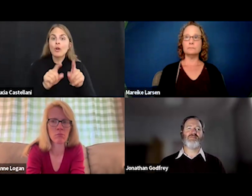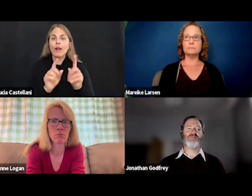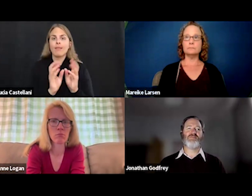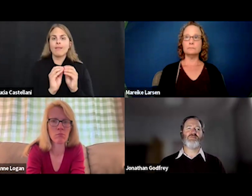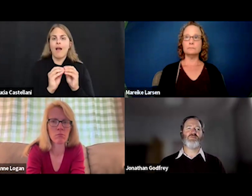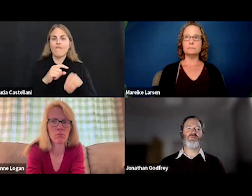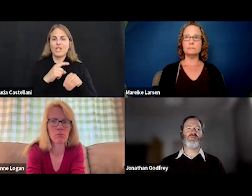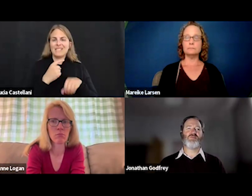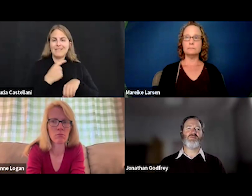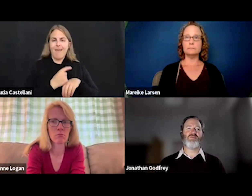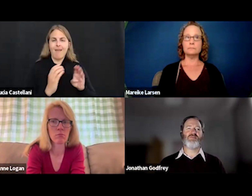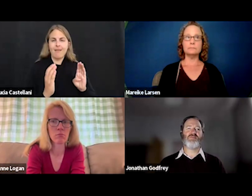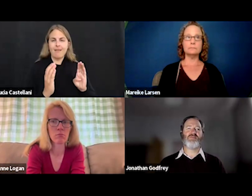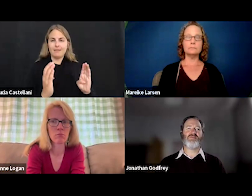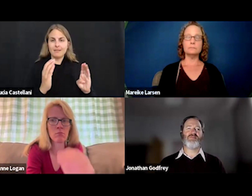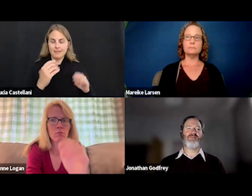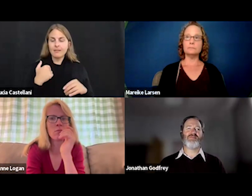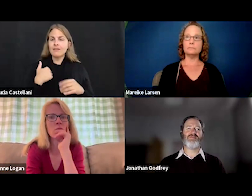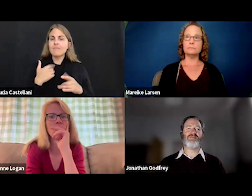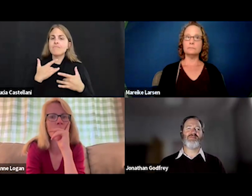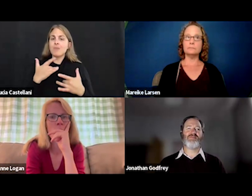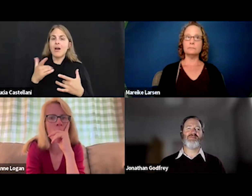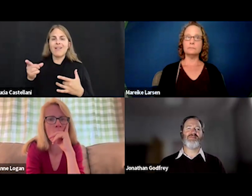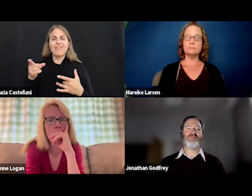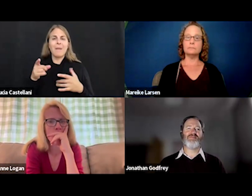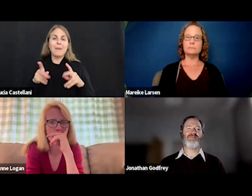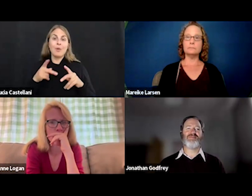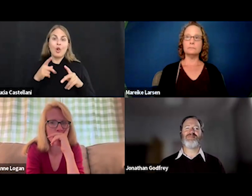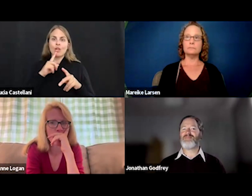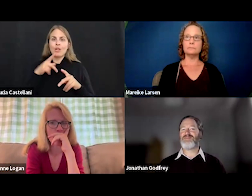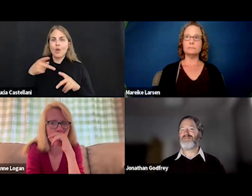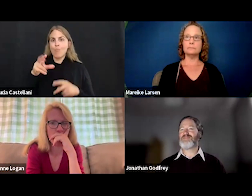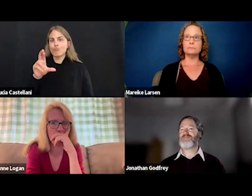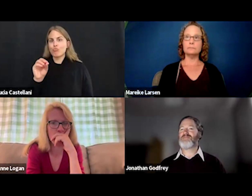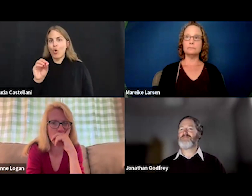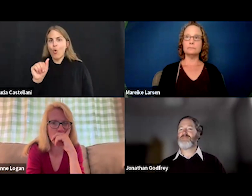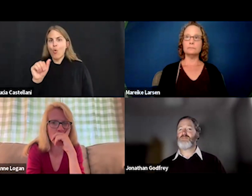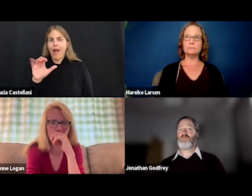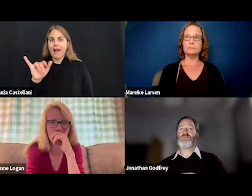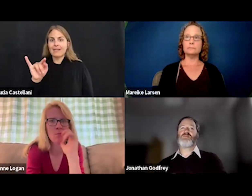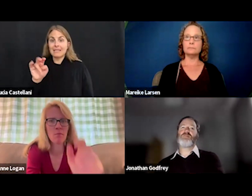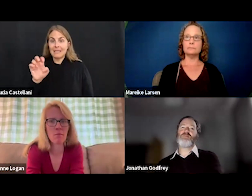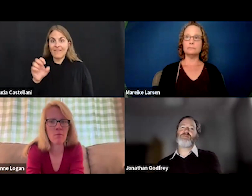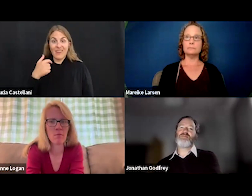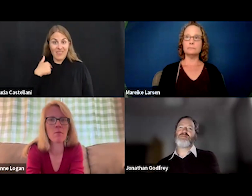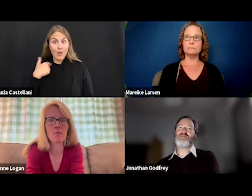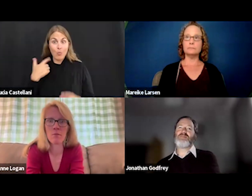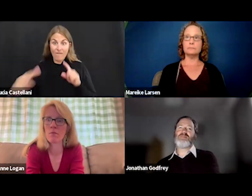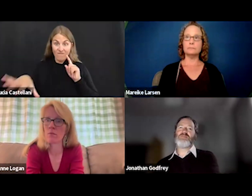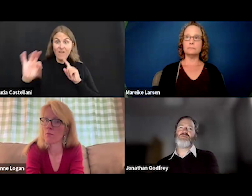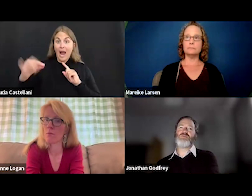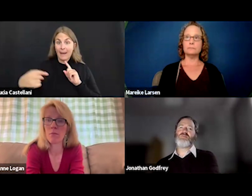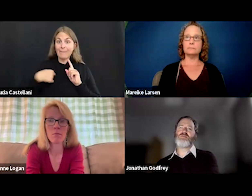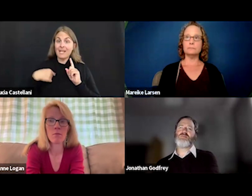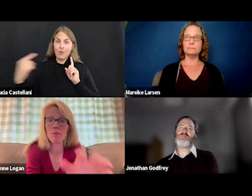people who say this are very proactive. They probably have found me and are like, hey,